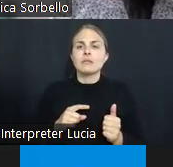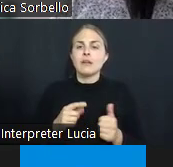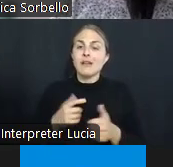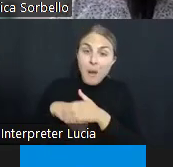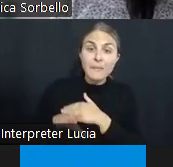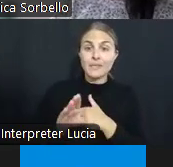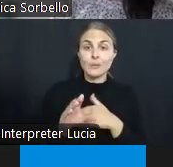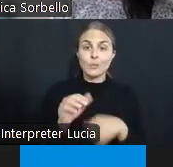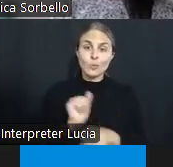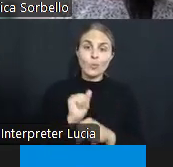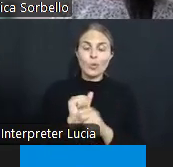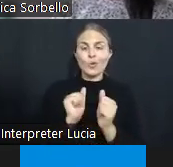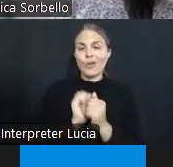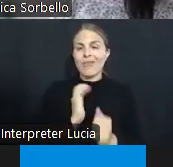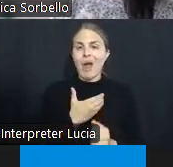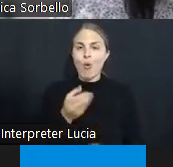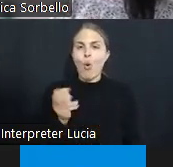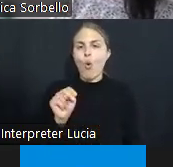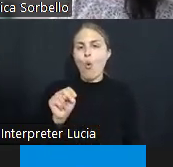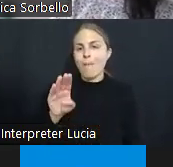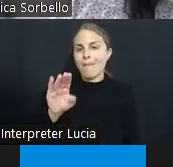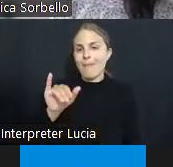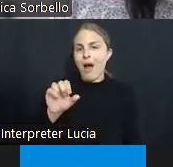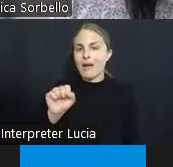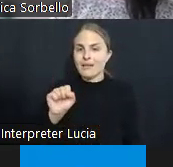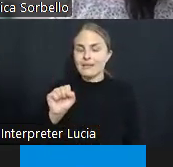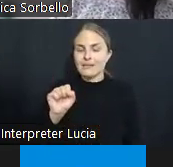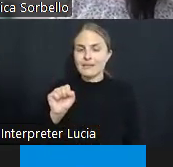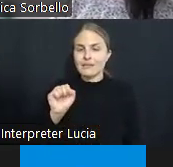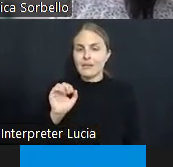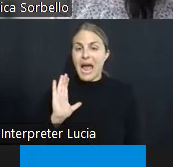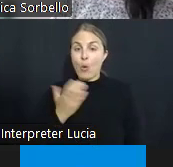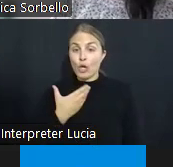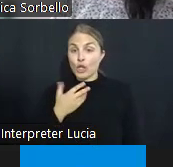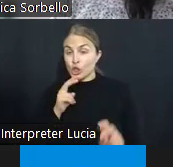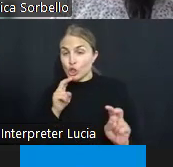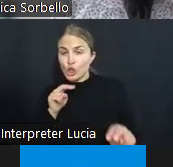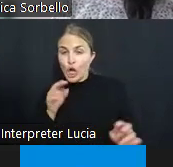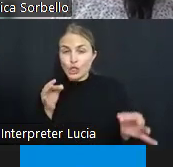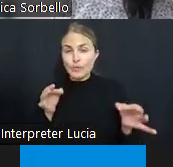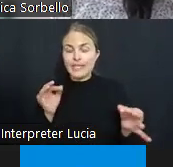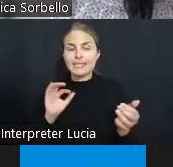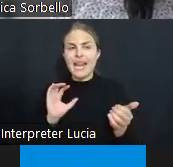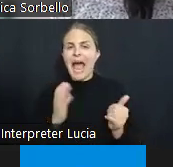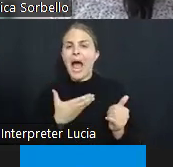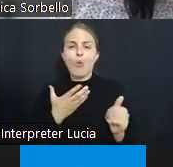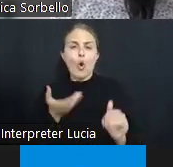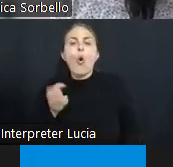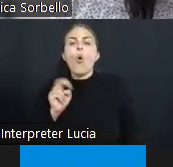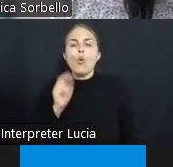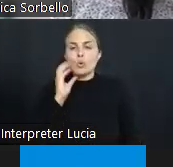experiences. And, you know, no one is bad for having , you know, bias, we all have it. The problem only exists